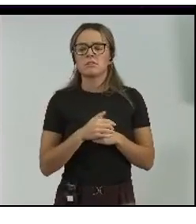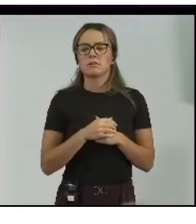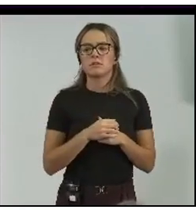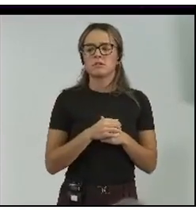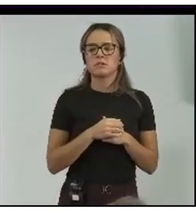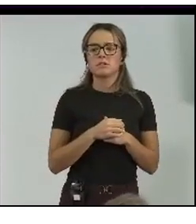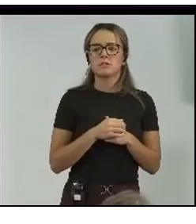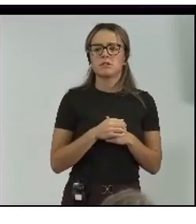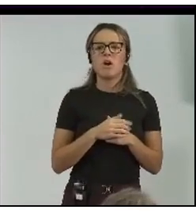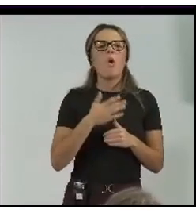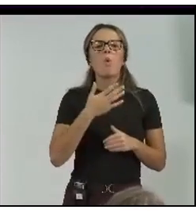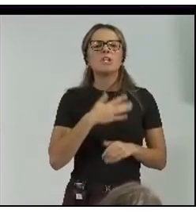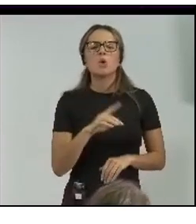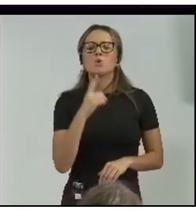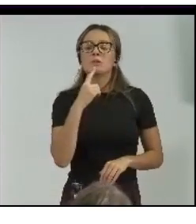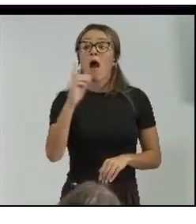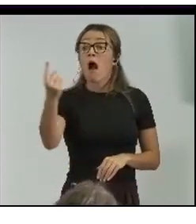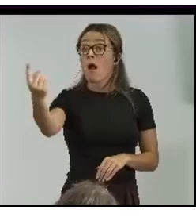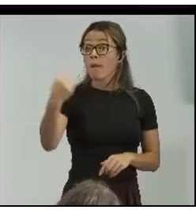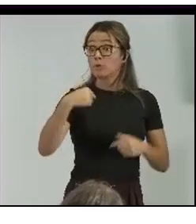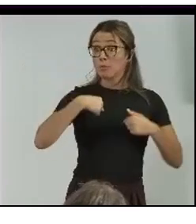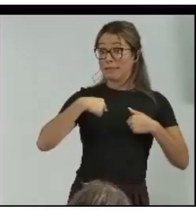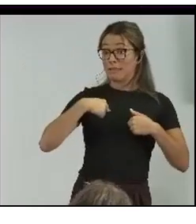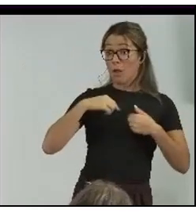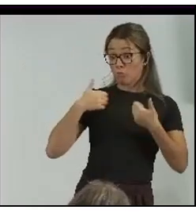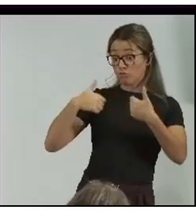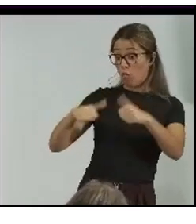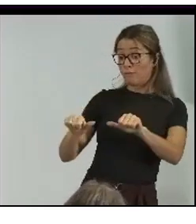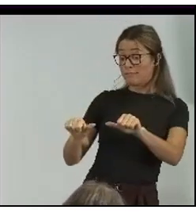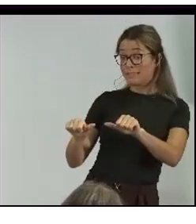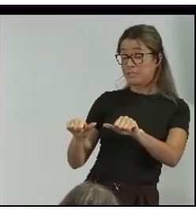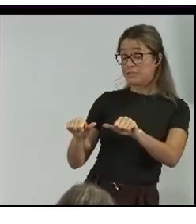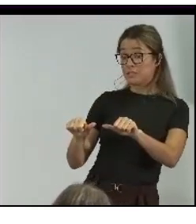Bring it to us, we'll fix it for you. You know, as the last line of result,